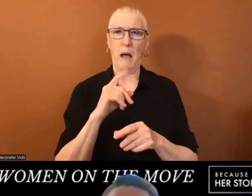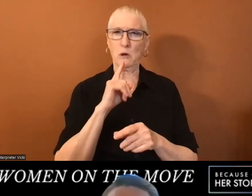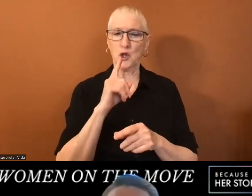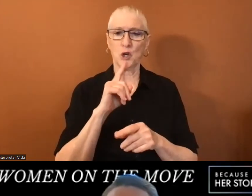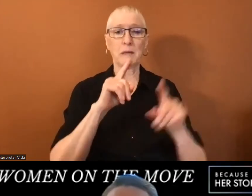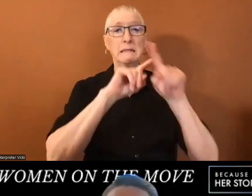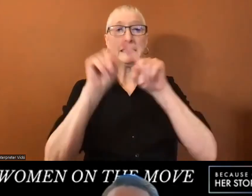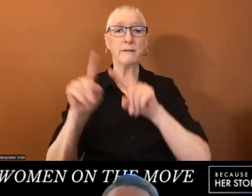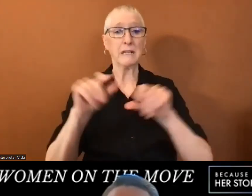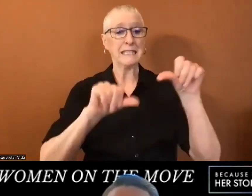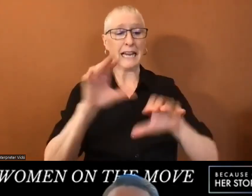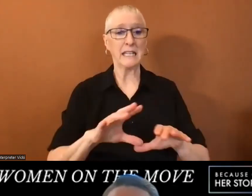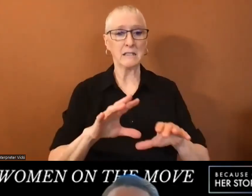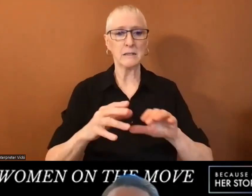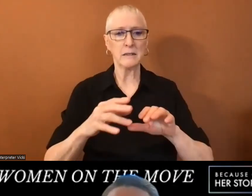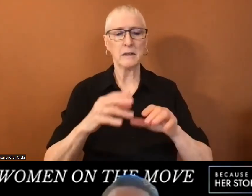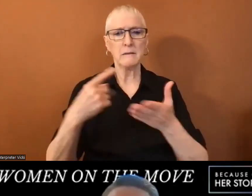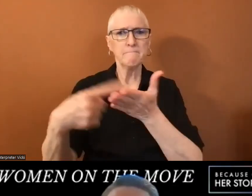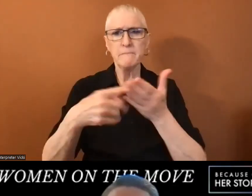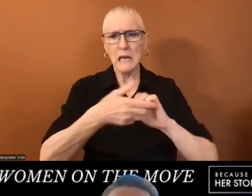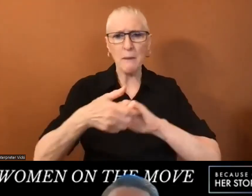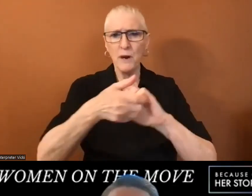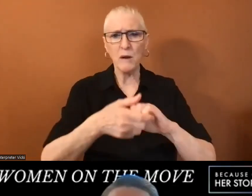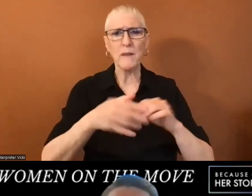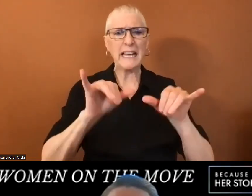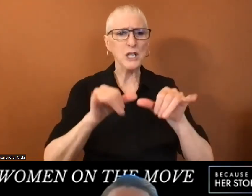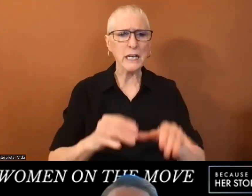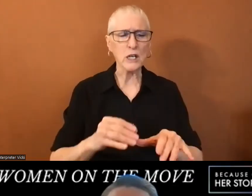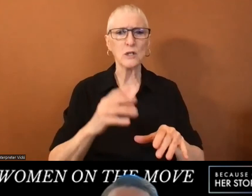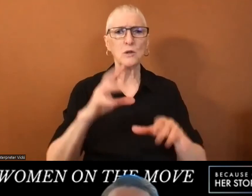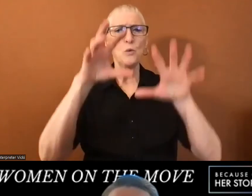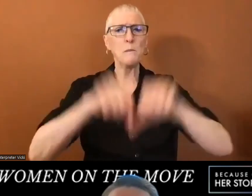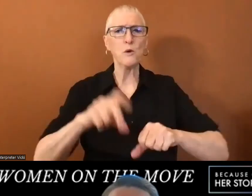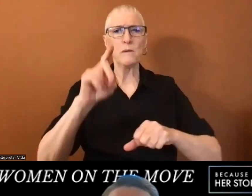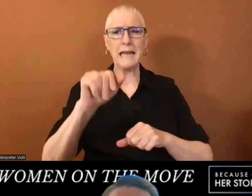are collaborating with engineers about removing dams and things like that, that I would hope that